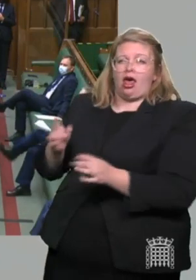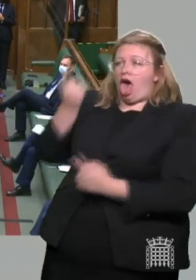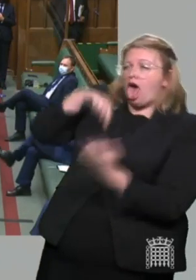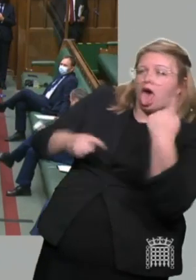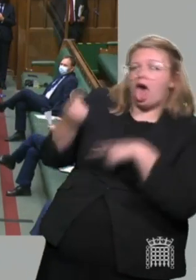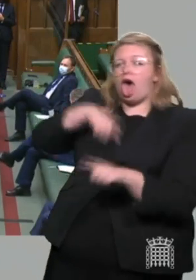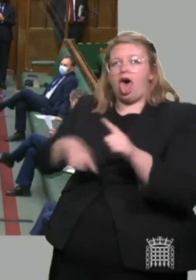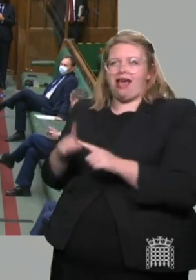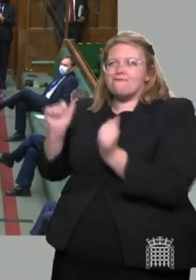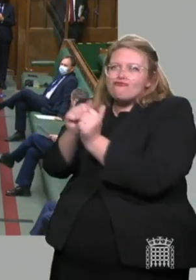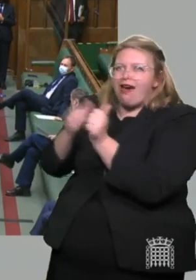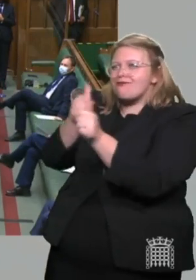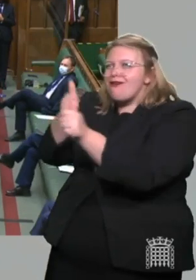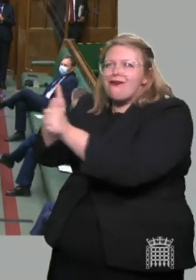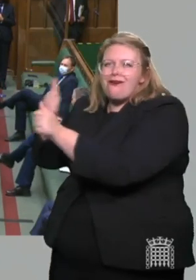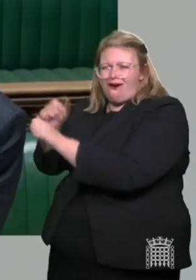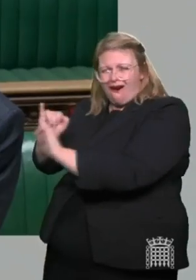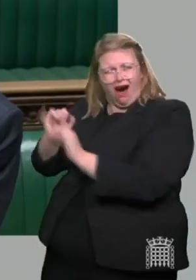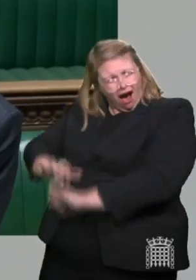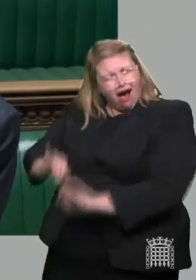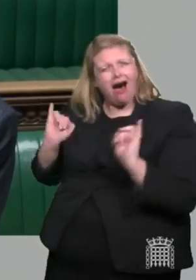Last week, the right hon. and learned Gentleman came to this Chamber and he attacked me for